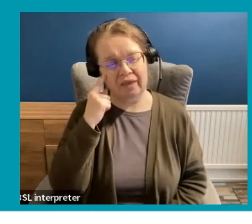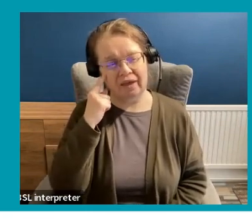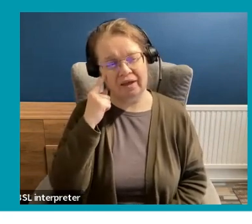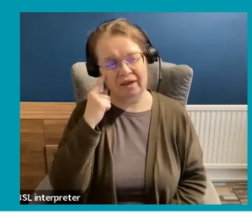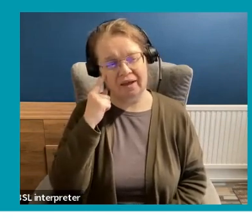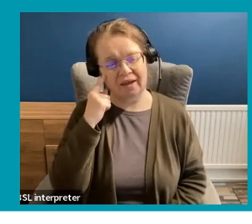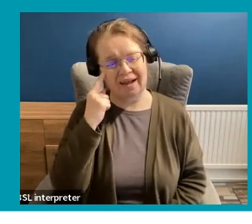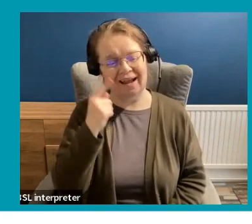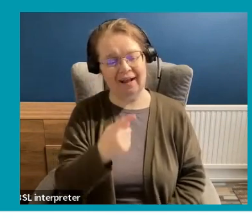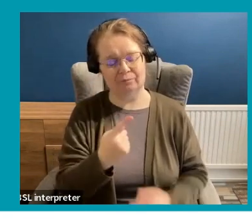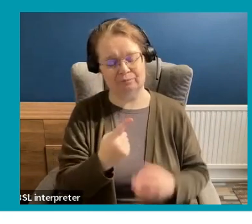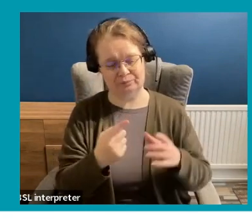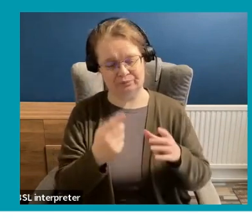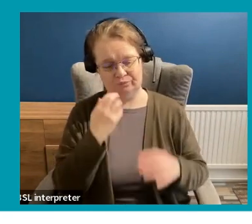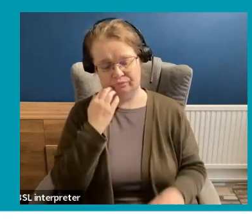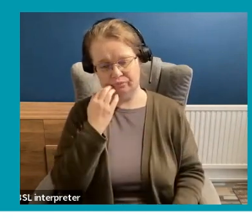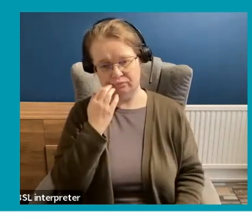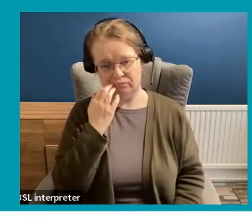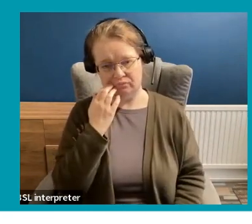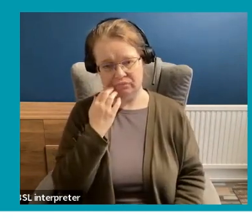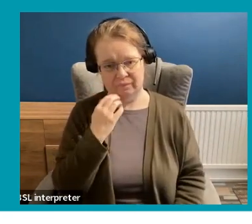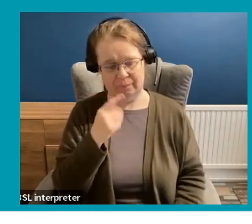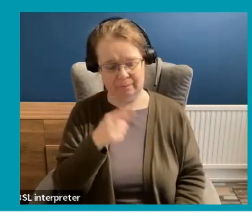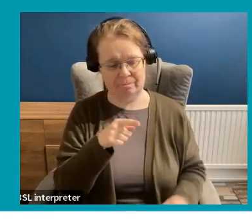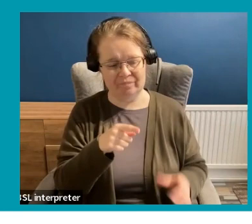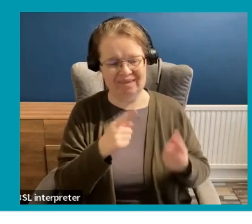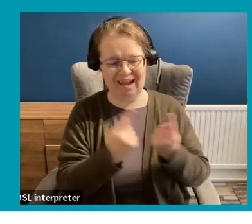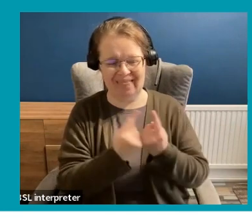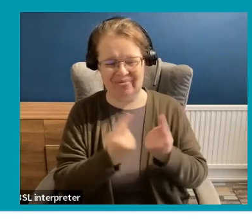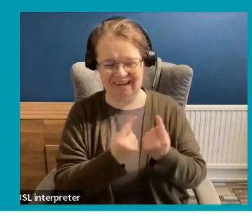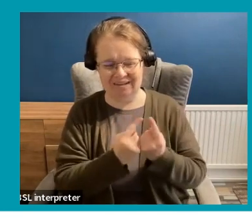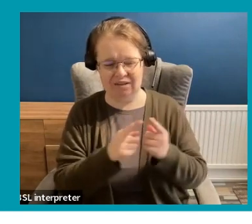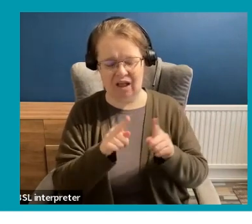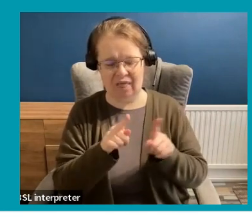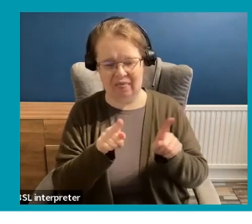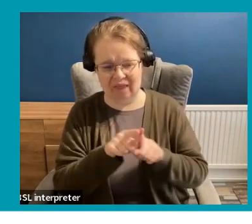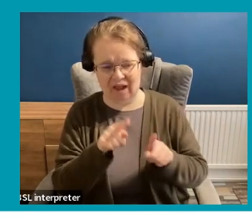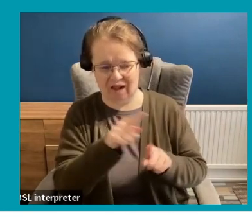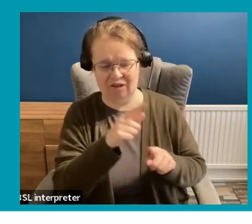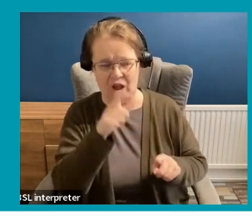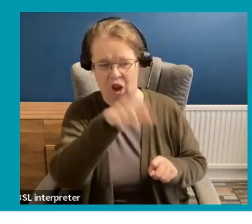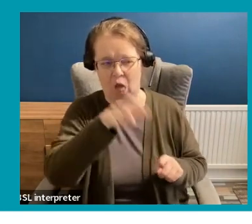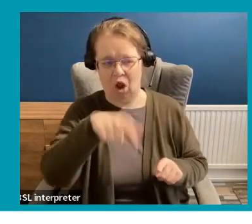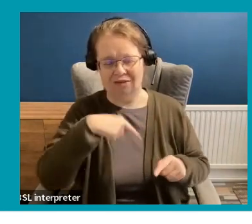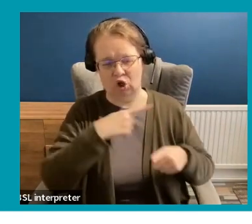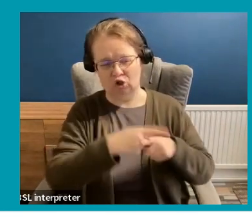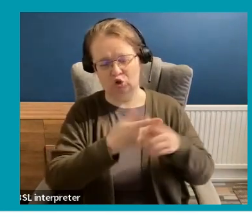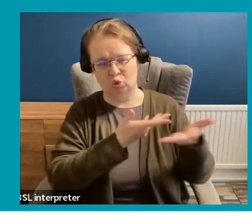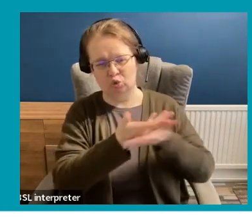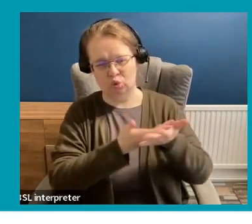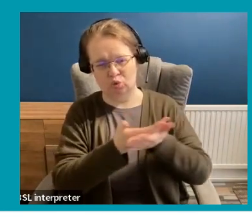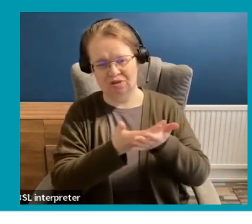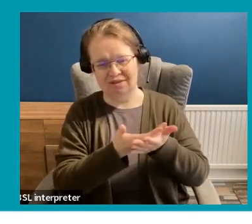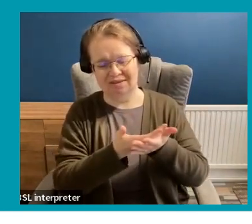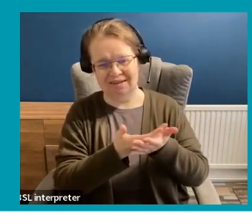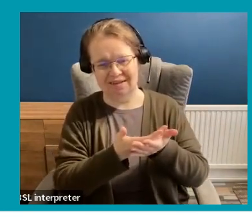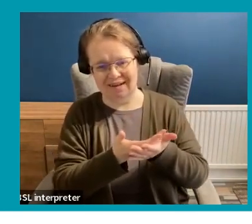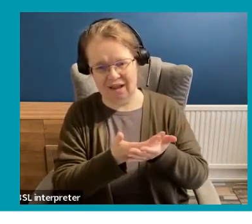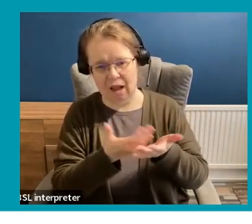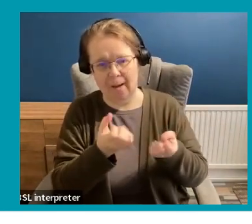to be the tipping point in the clients I talked to is making sure that you get the senior leadership